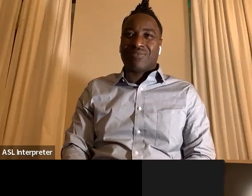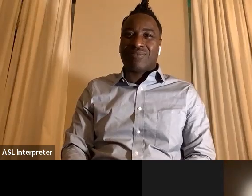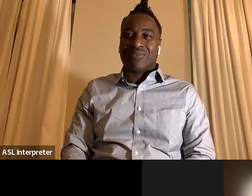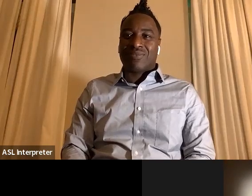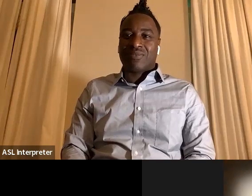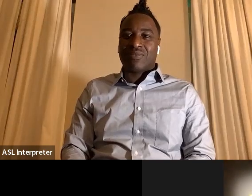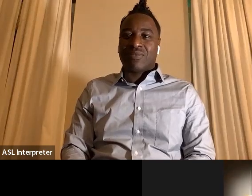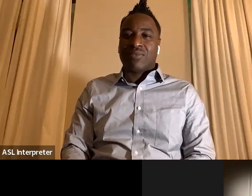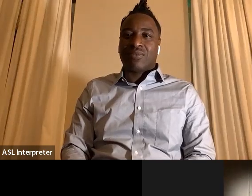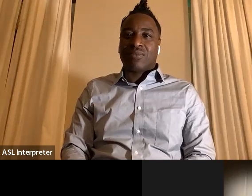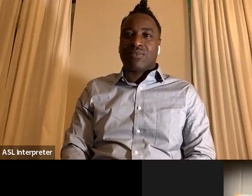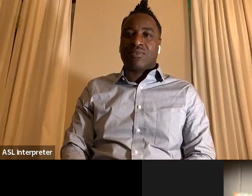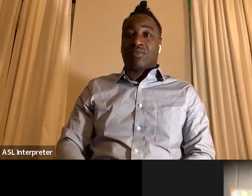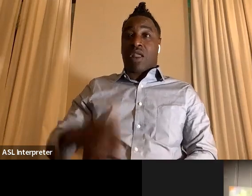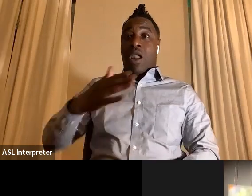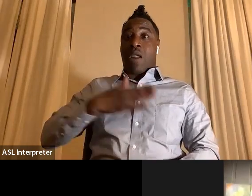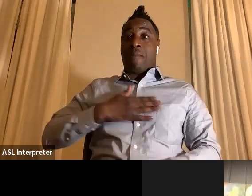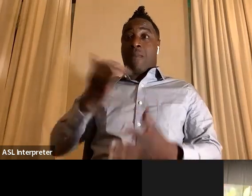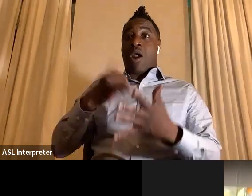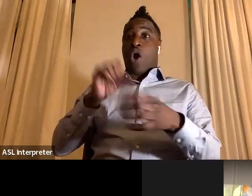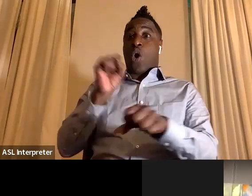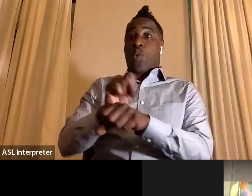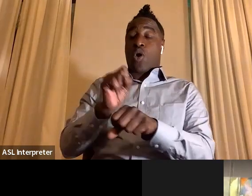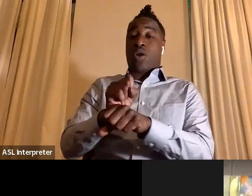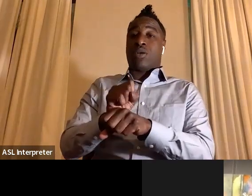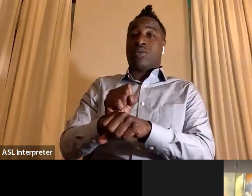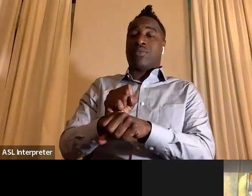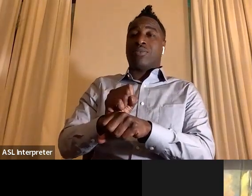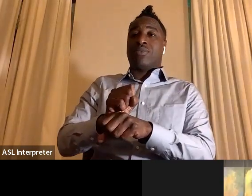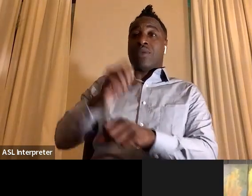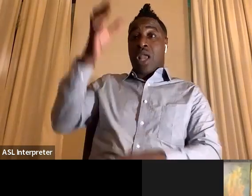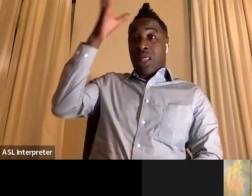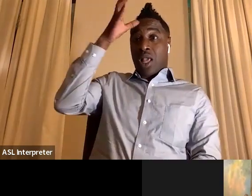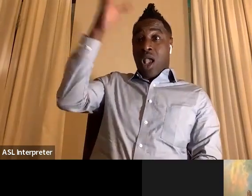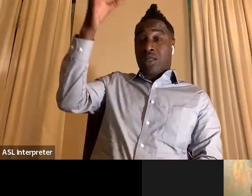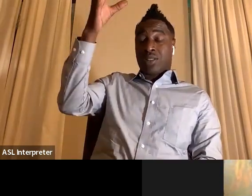So my piece conceptually, it came about quite literally.